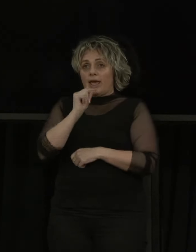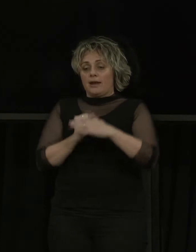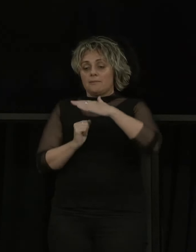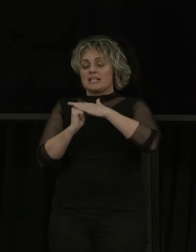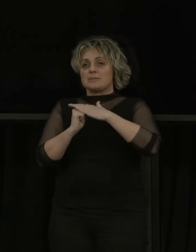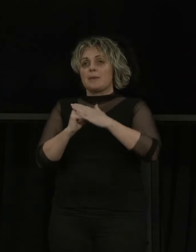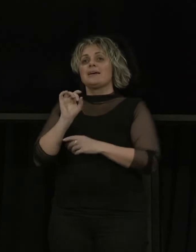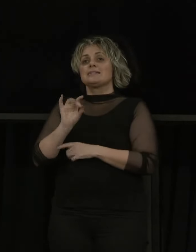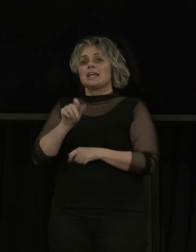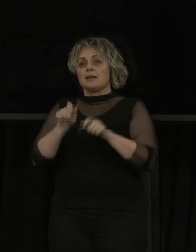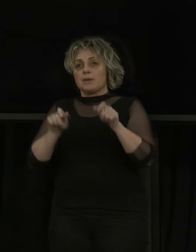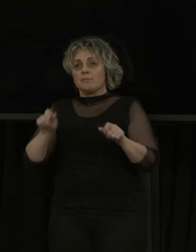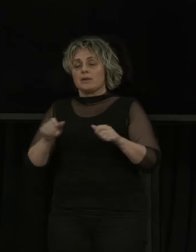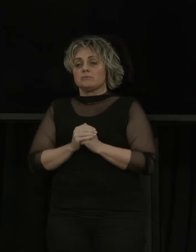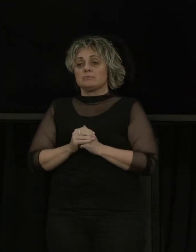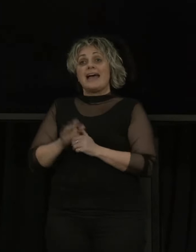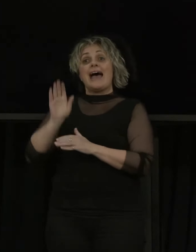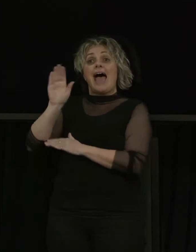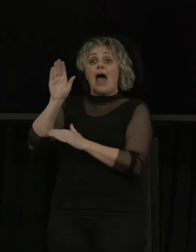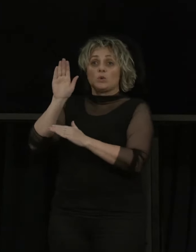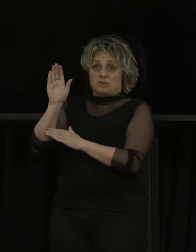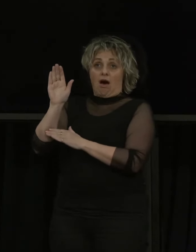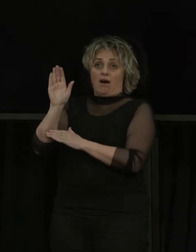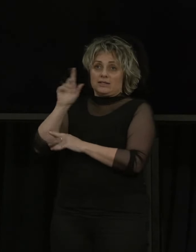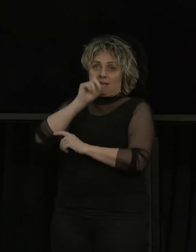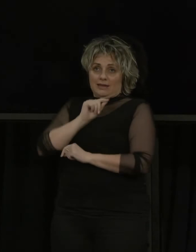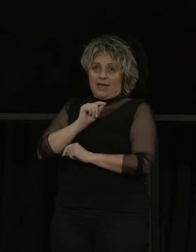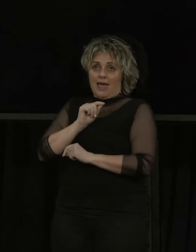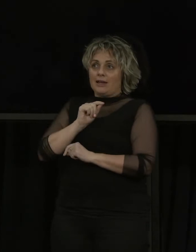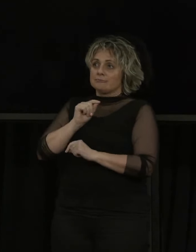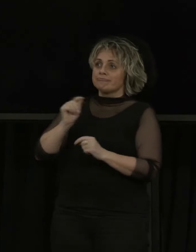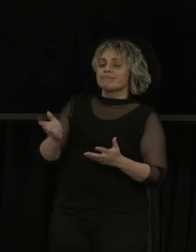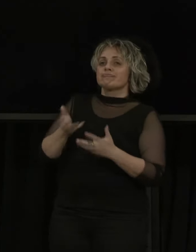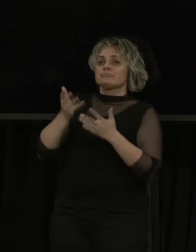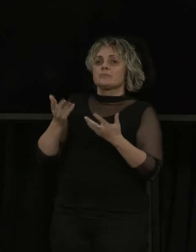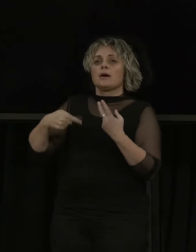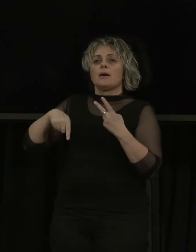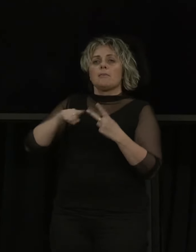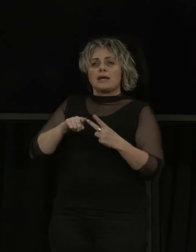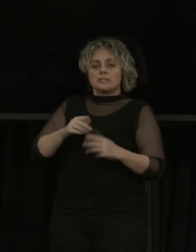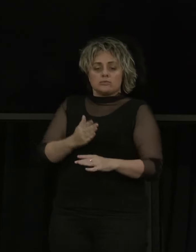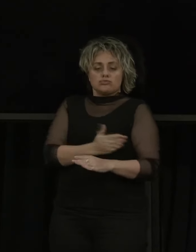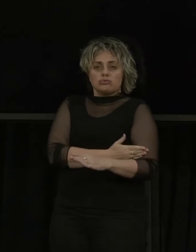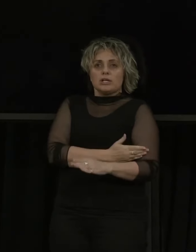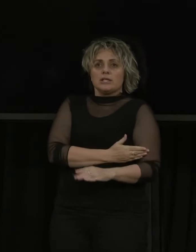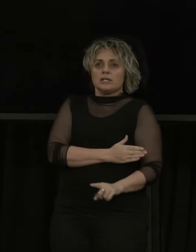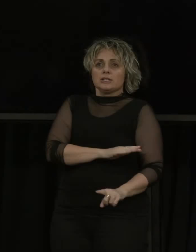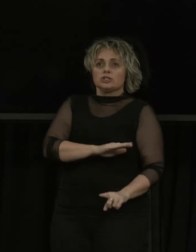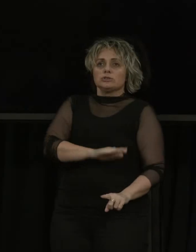phased step down from attrition will look like. Beginning with what the public health experts advise us are the safest measures, meeting outside with one other household up to a maximum of 10